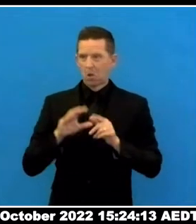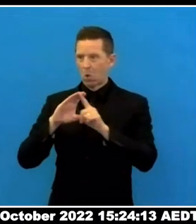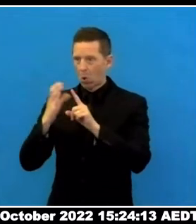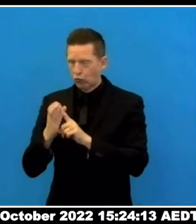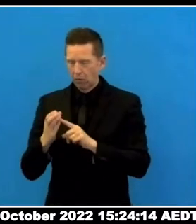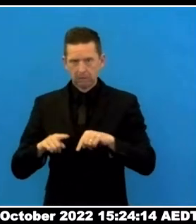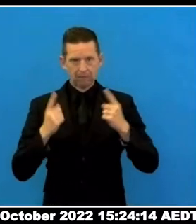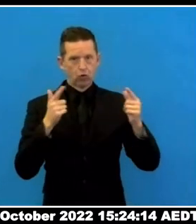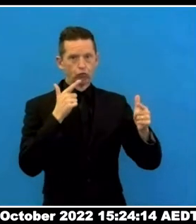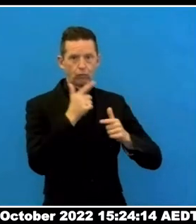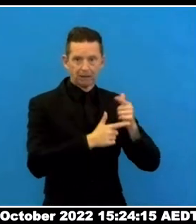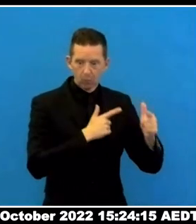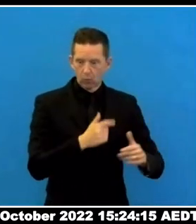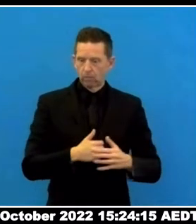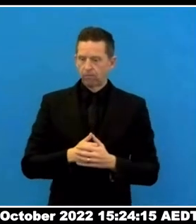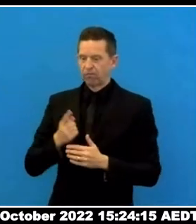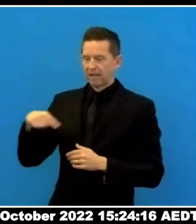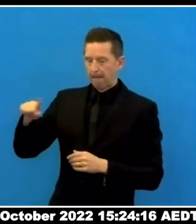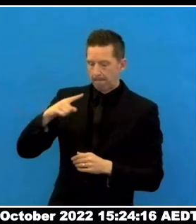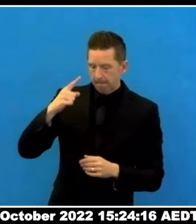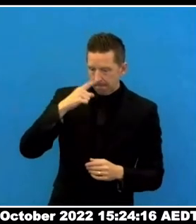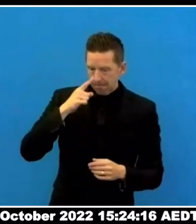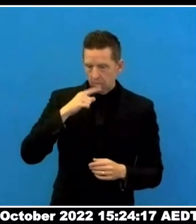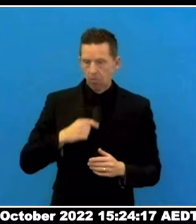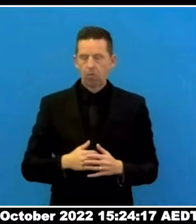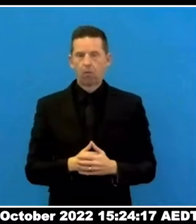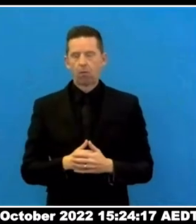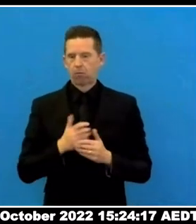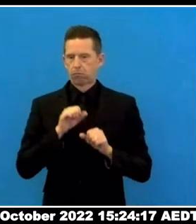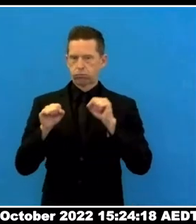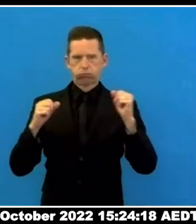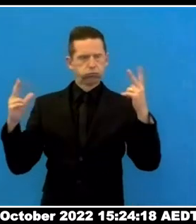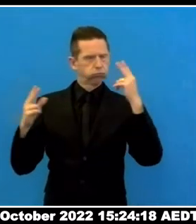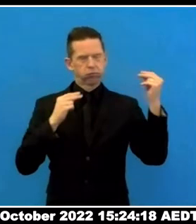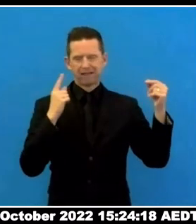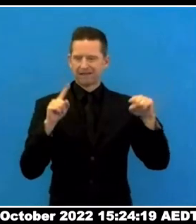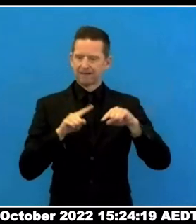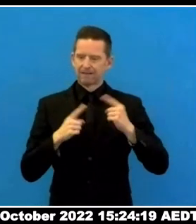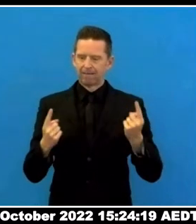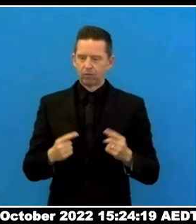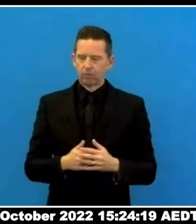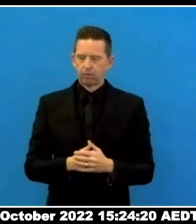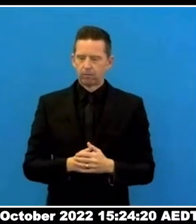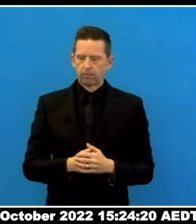People, the voice I was hearing was different. Having been to language centre, due to the explanation